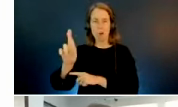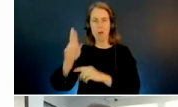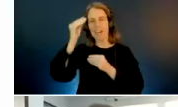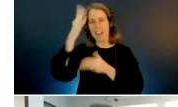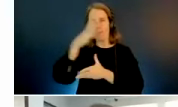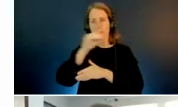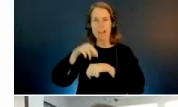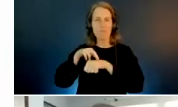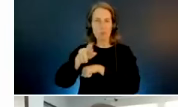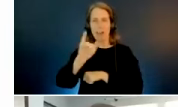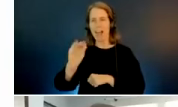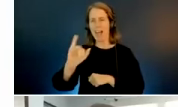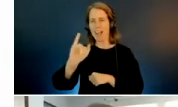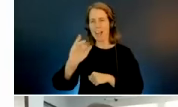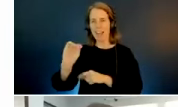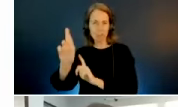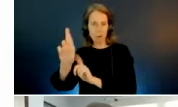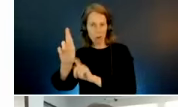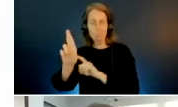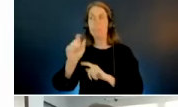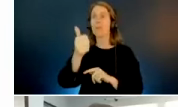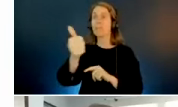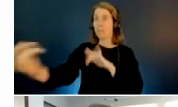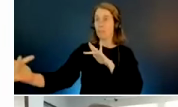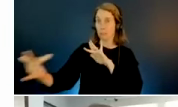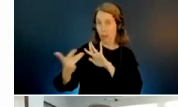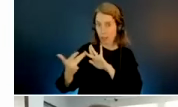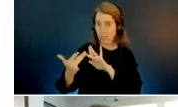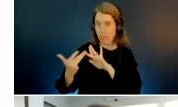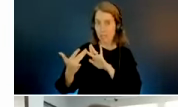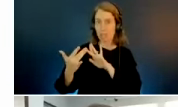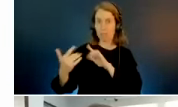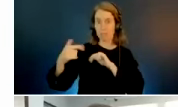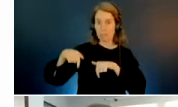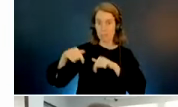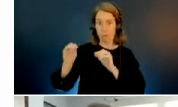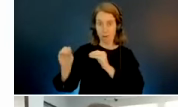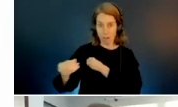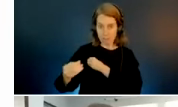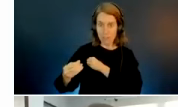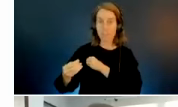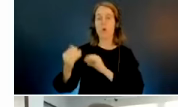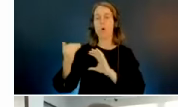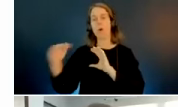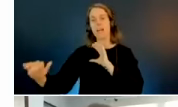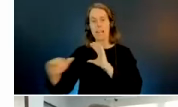dial one of our general information numbers or if you send an email to our info email